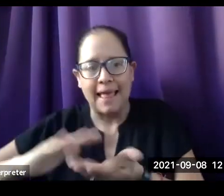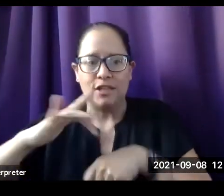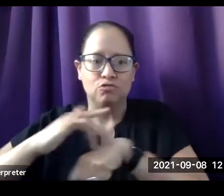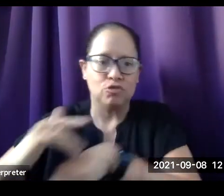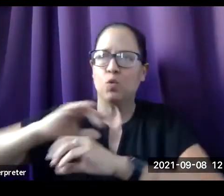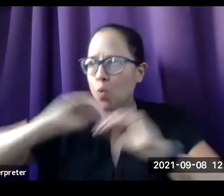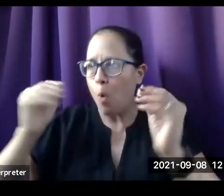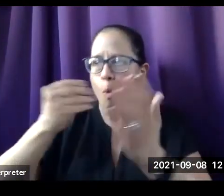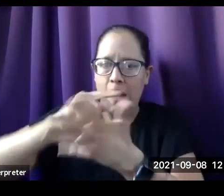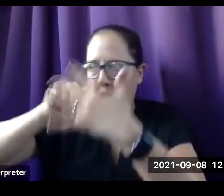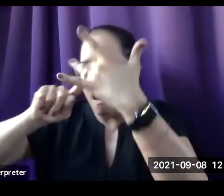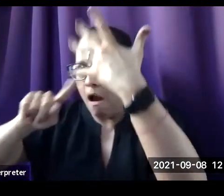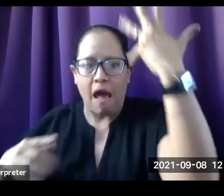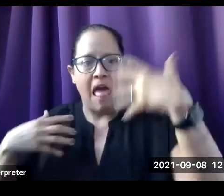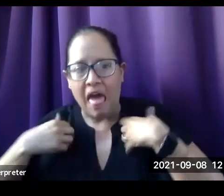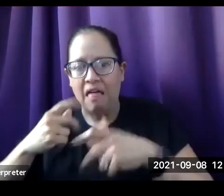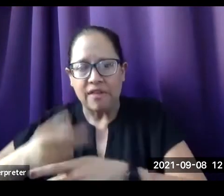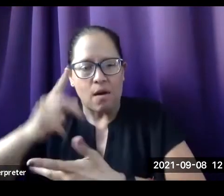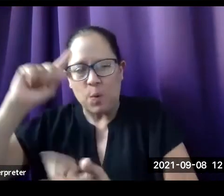As a first and sometimes the last hope.